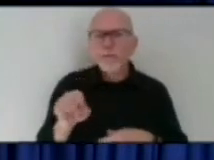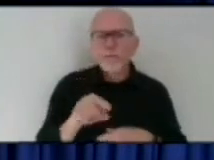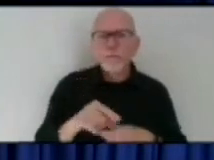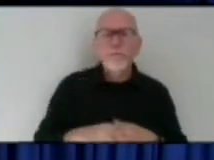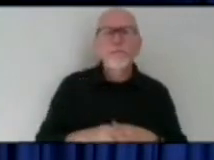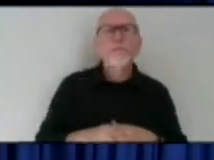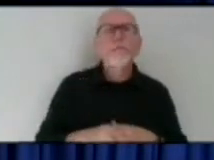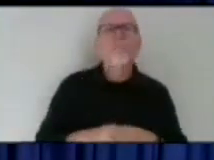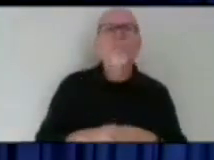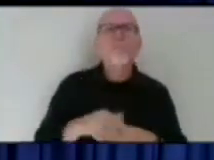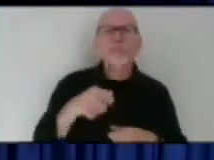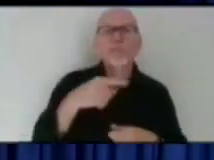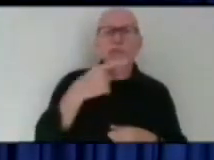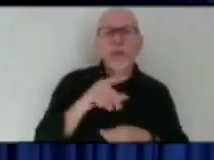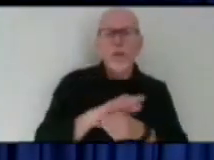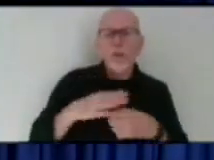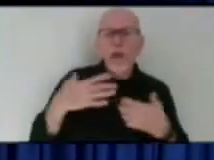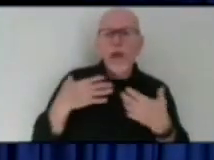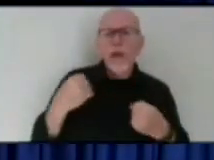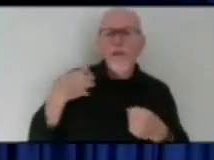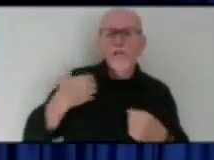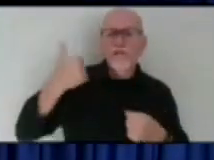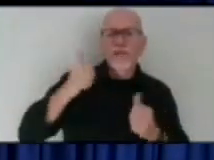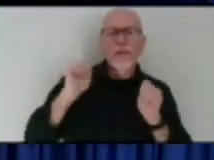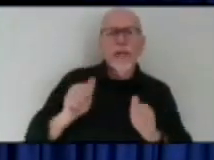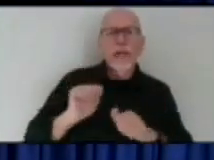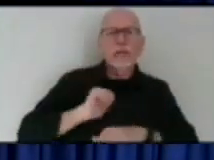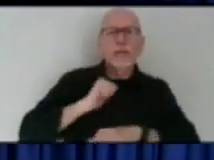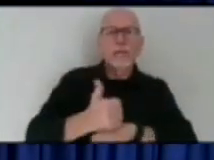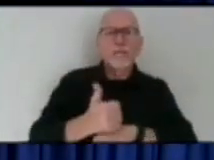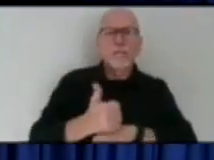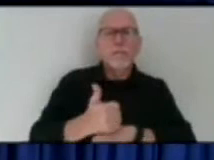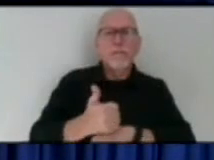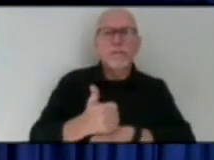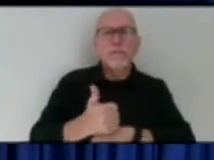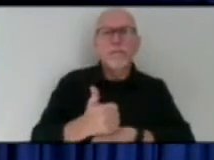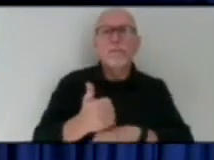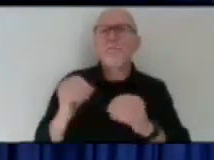said that local health officials can implement, um, certain restrictions if